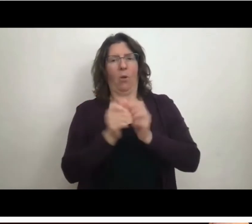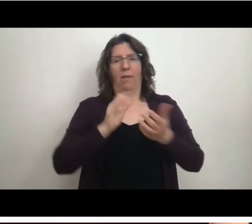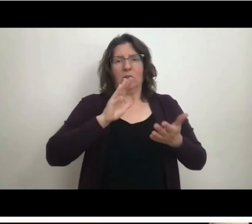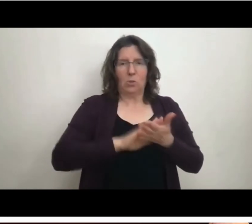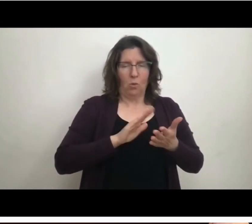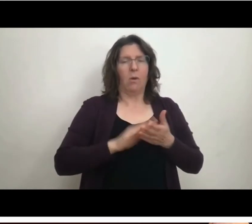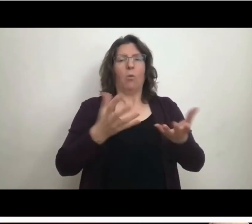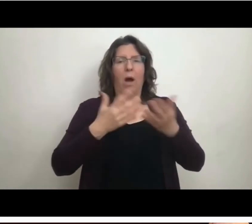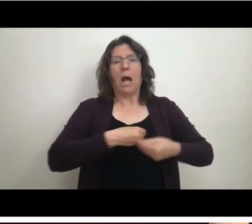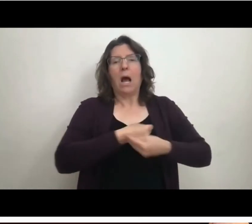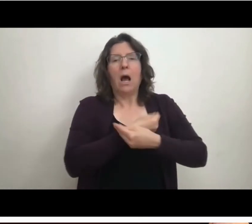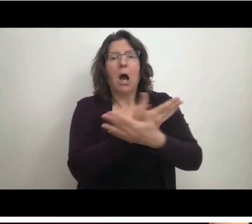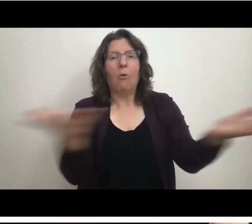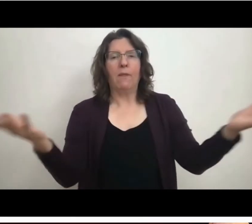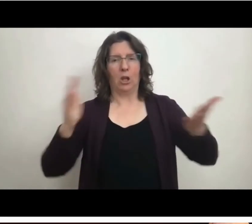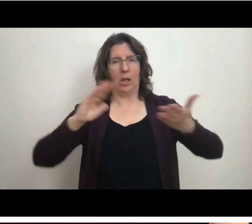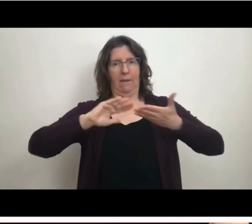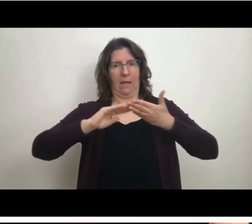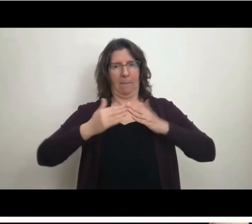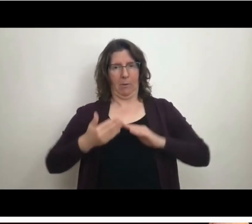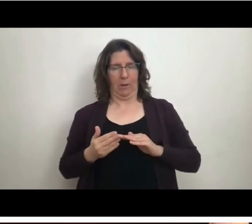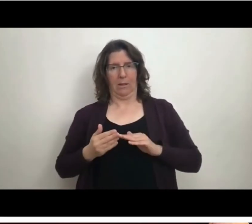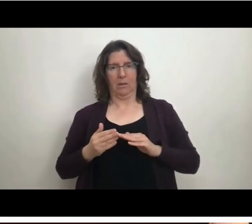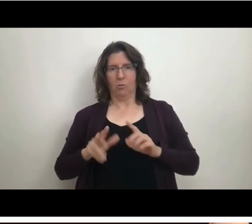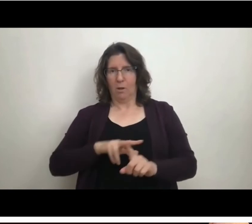We didn't want our work linked to the school or to be considered a school-based project.